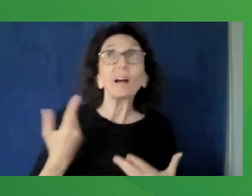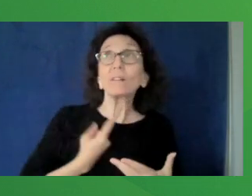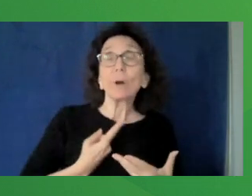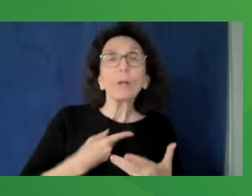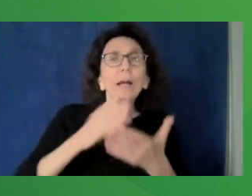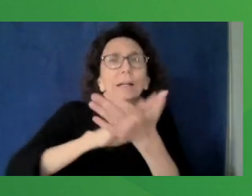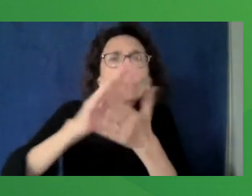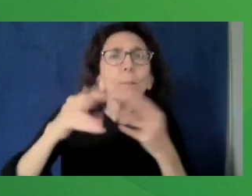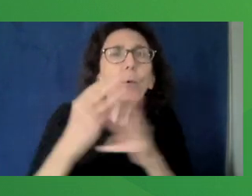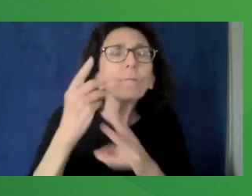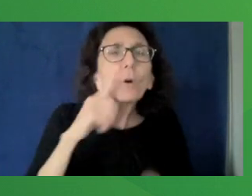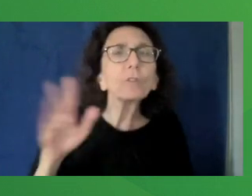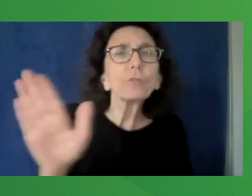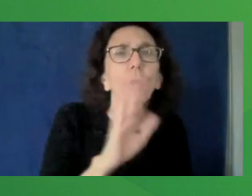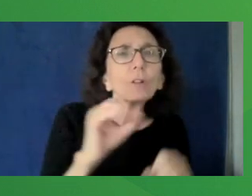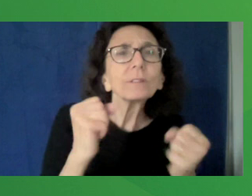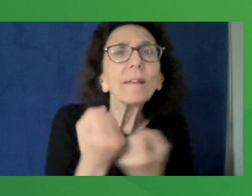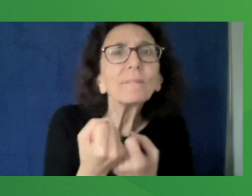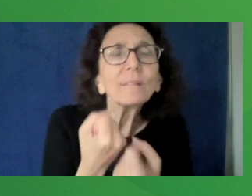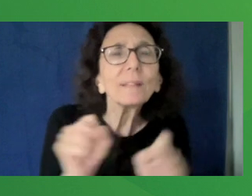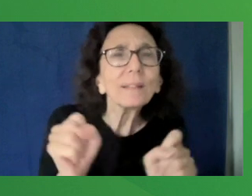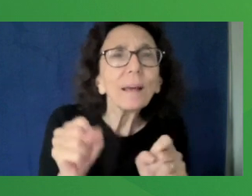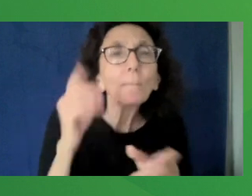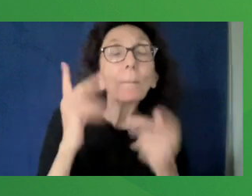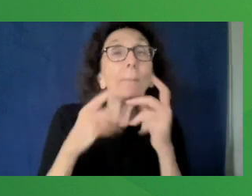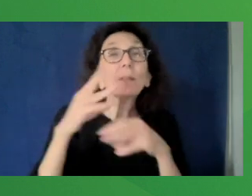safety, and maybe our world won't be so shaky. JANAE BRISCOE: